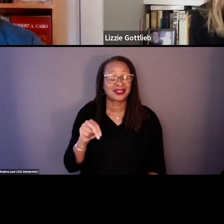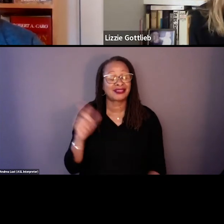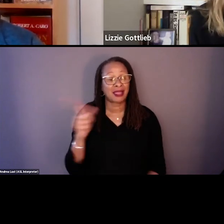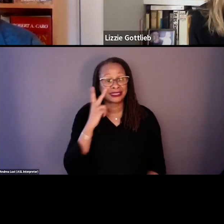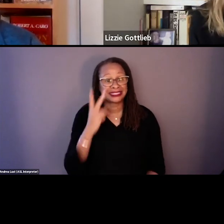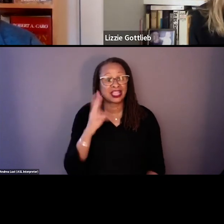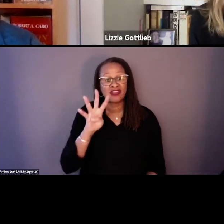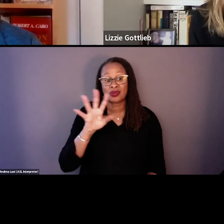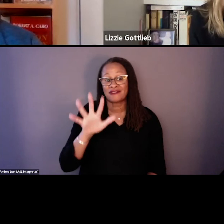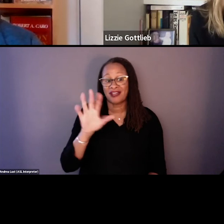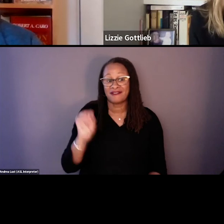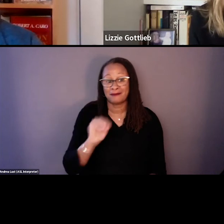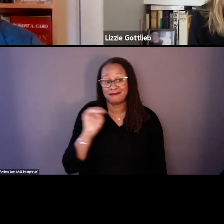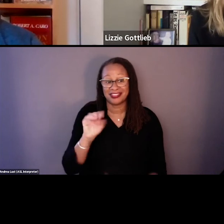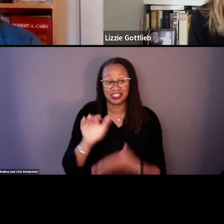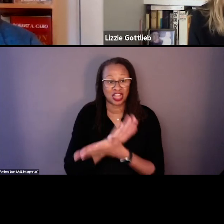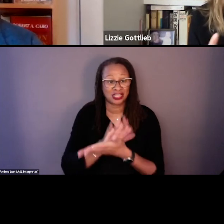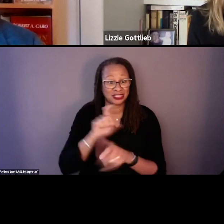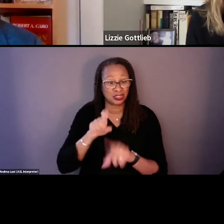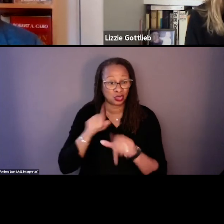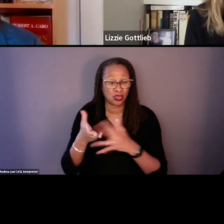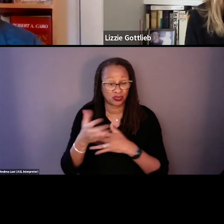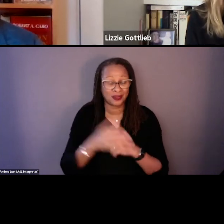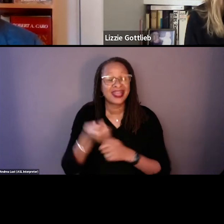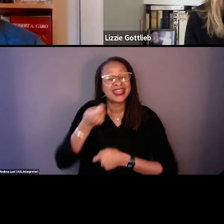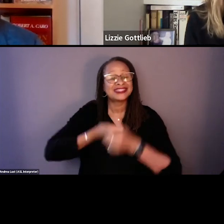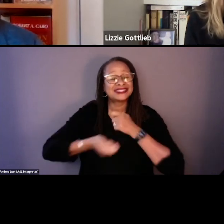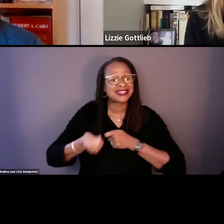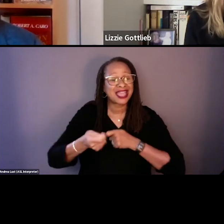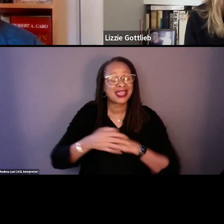And it was so chilling and striking to have him